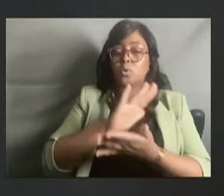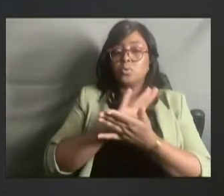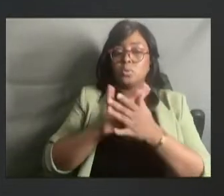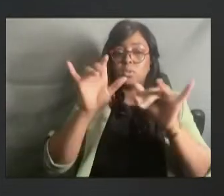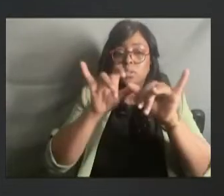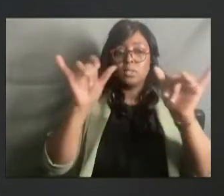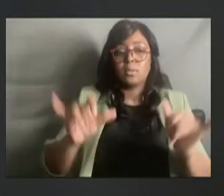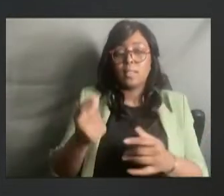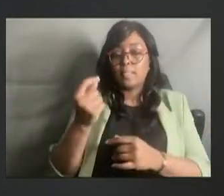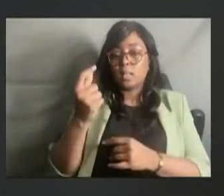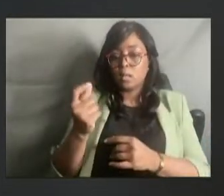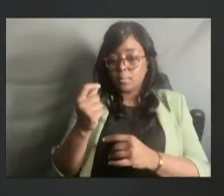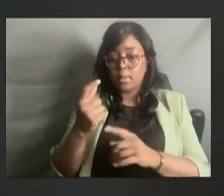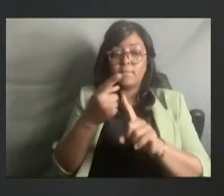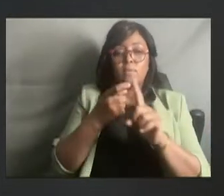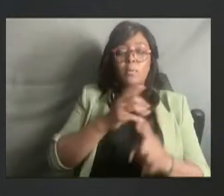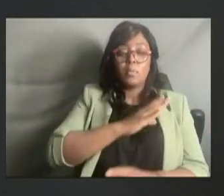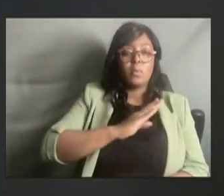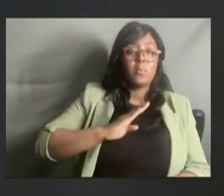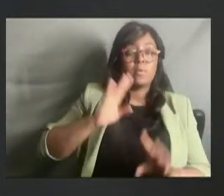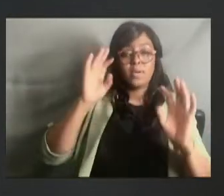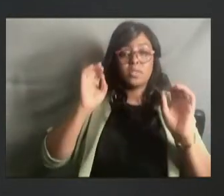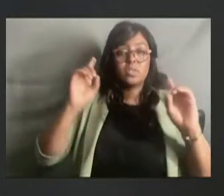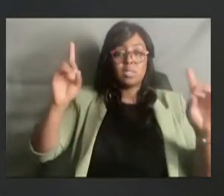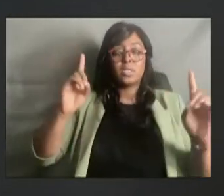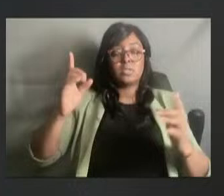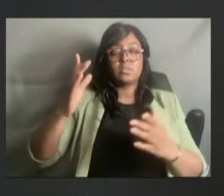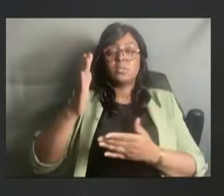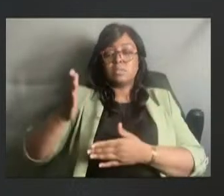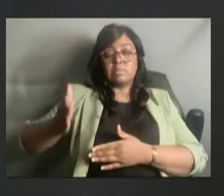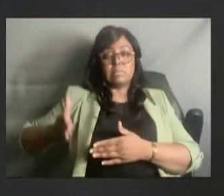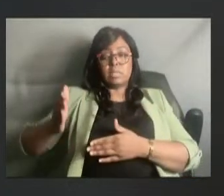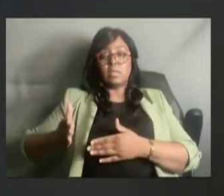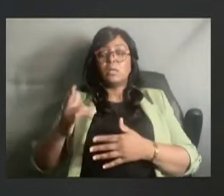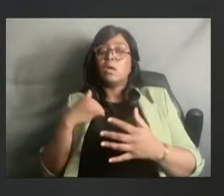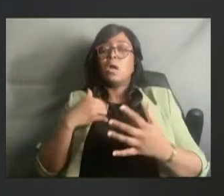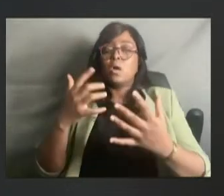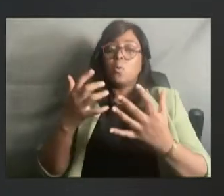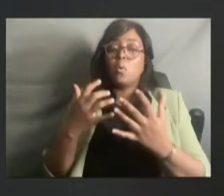helping the community to navigate our school system a bit